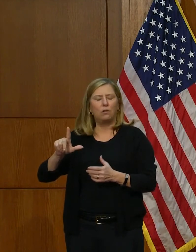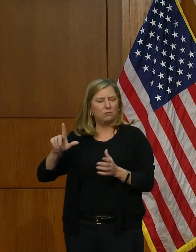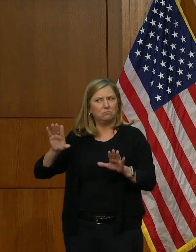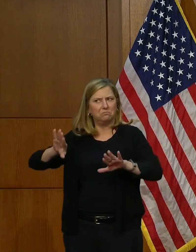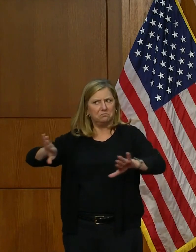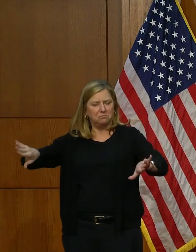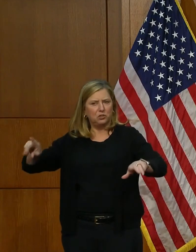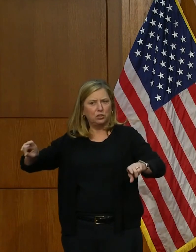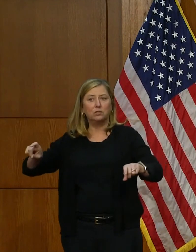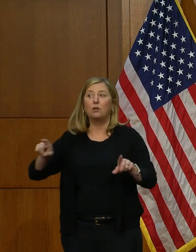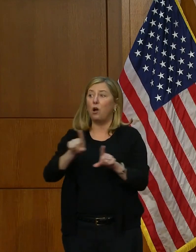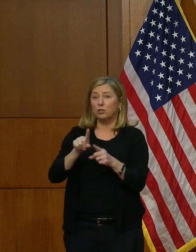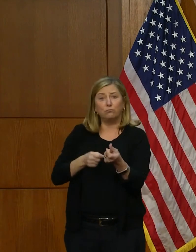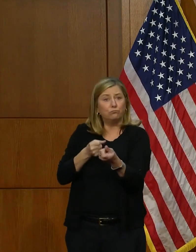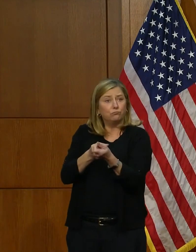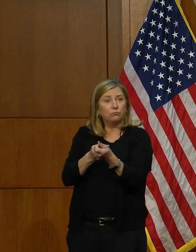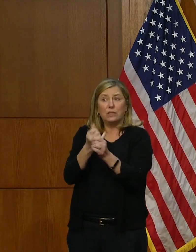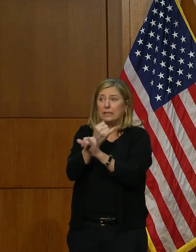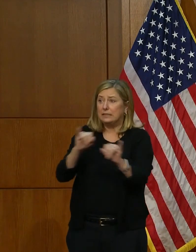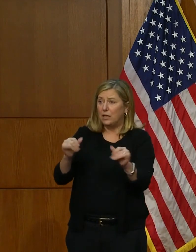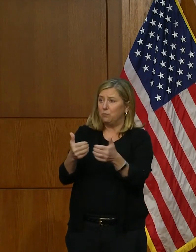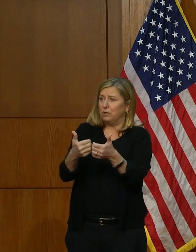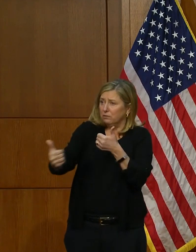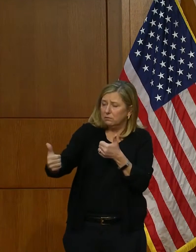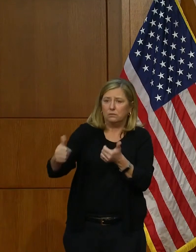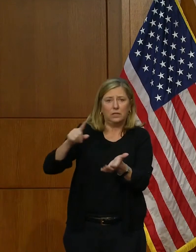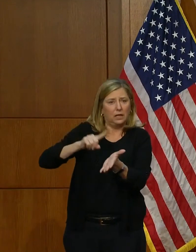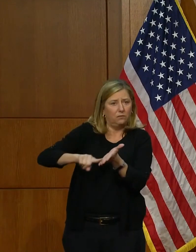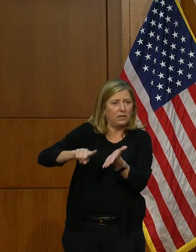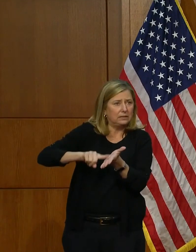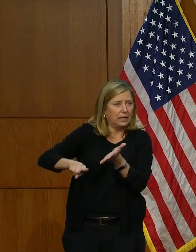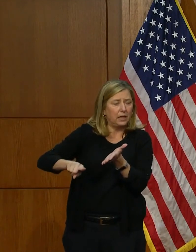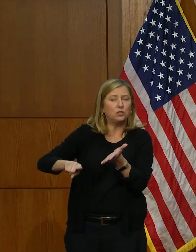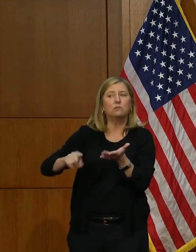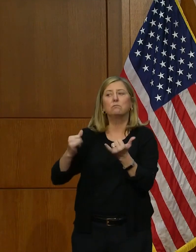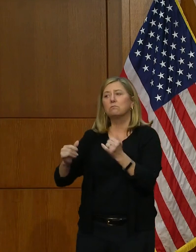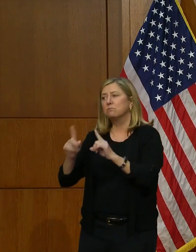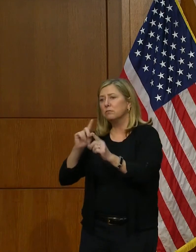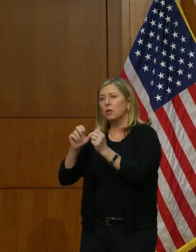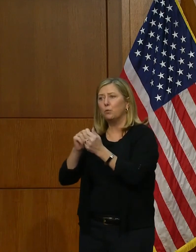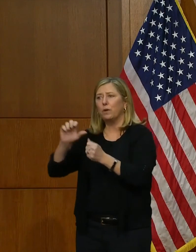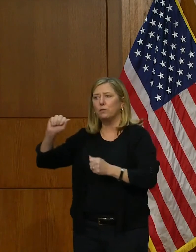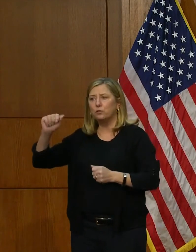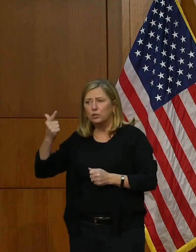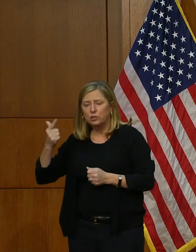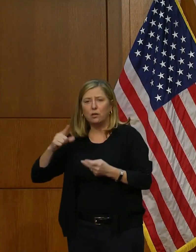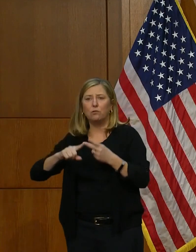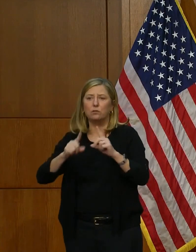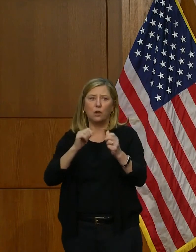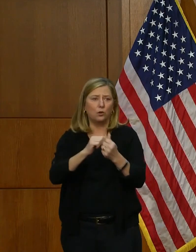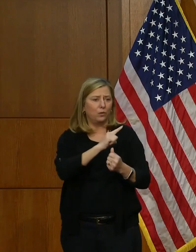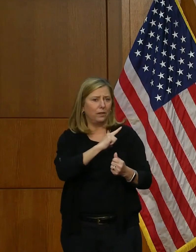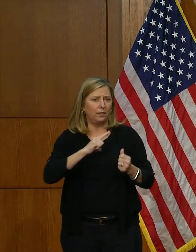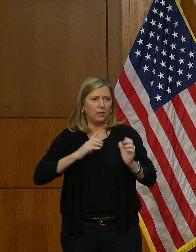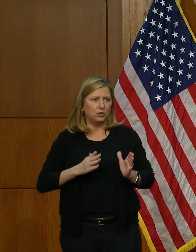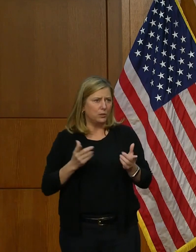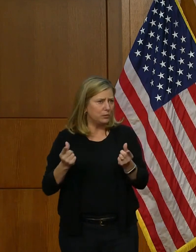THIRDLY, I HAVE SAID, AND I WILL CONTINUE TO SUPPORT AN INDEPENDENT INVESTIGATION.